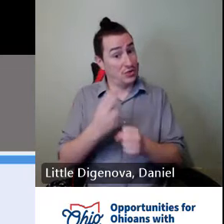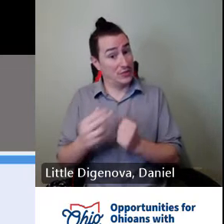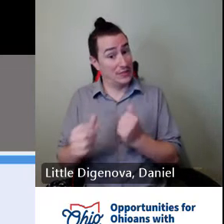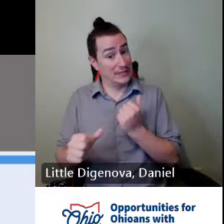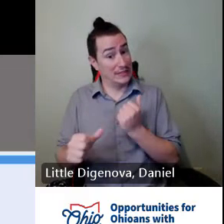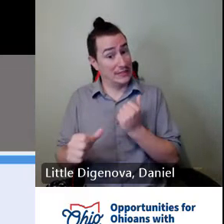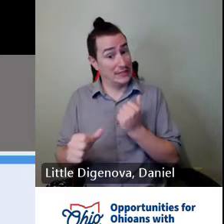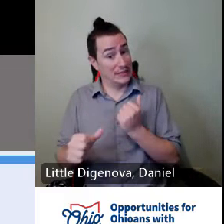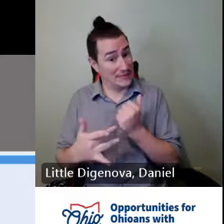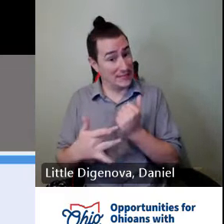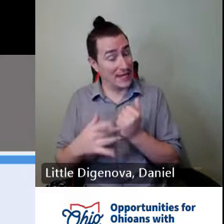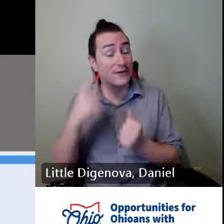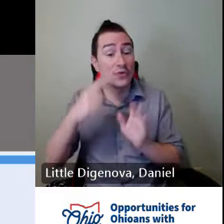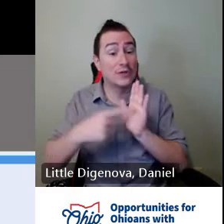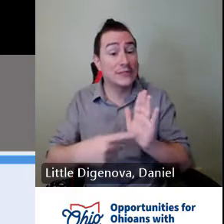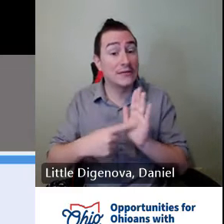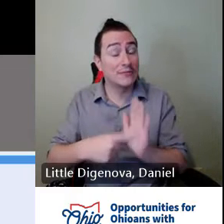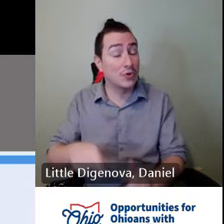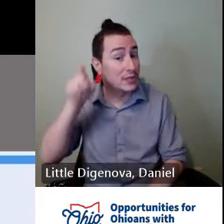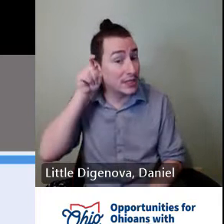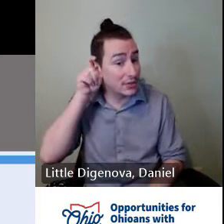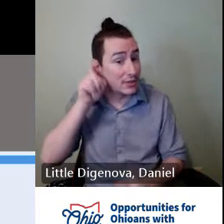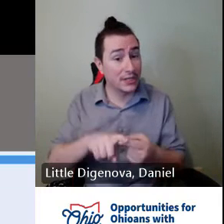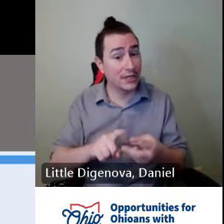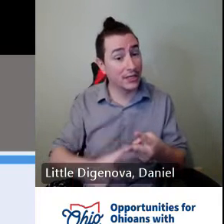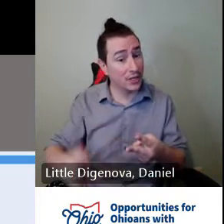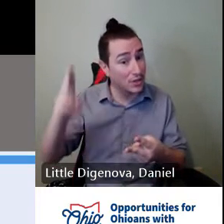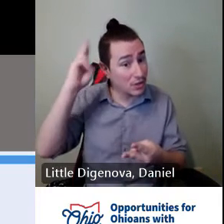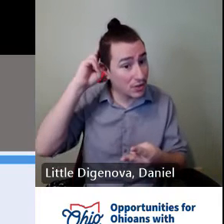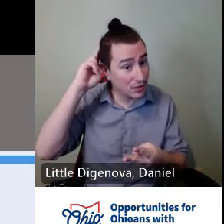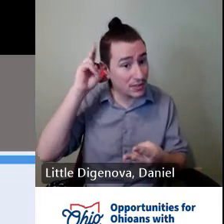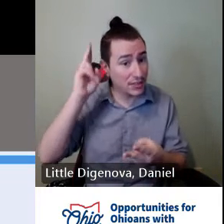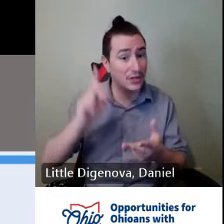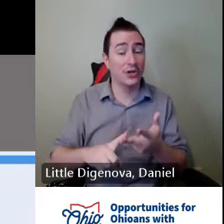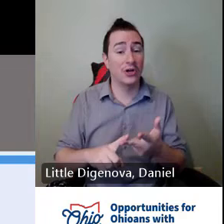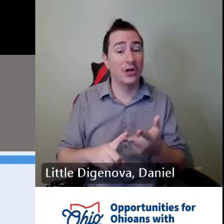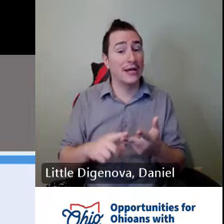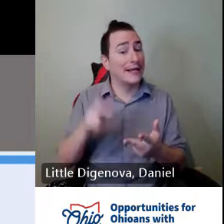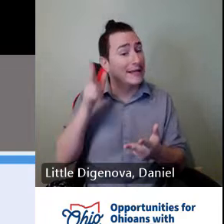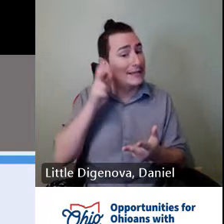hearing aids, cochlear implants, assistive listening devices and/ or captioning.